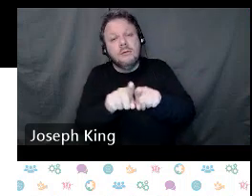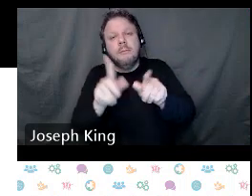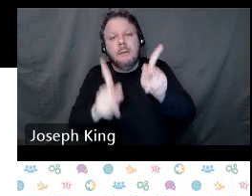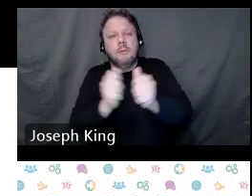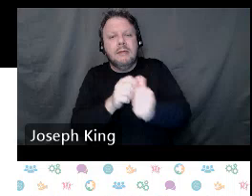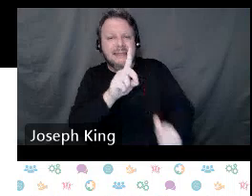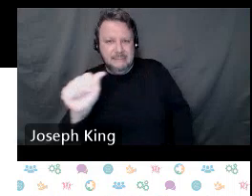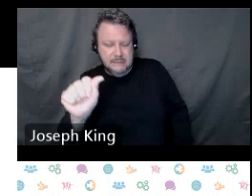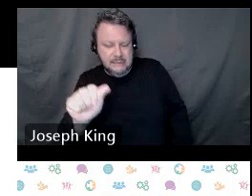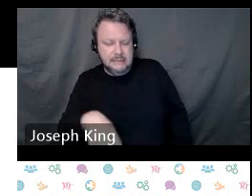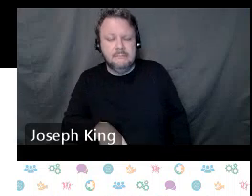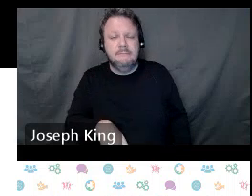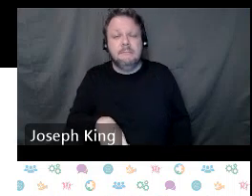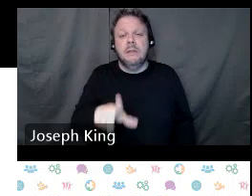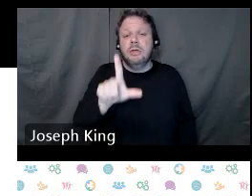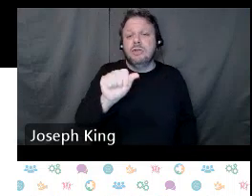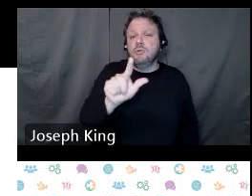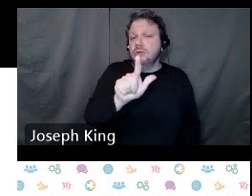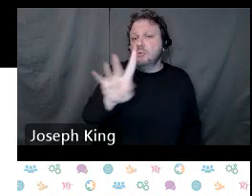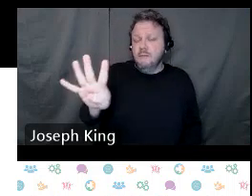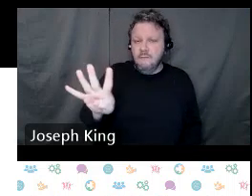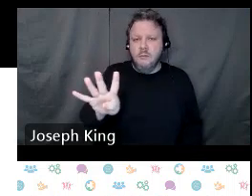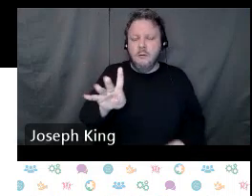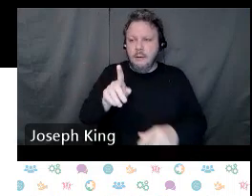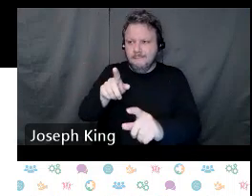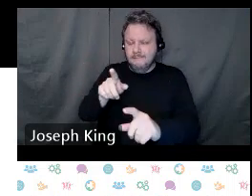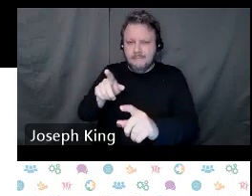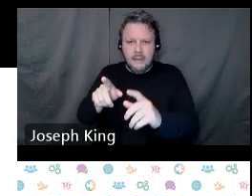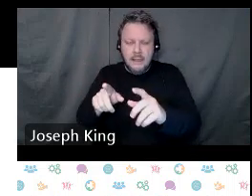By 2024, the initiative launched a targeted media